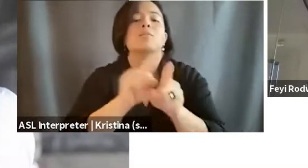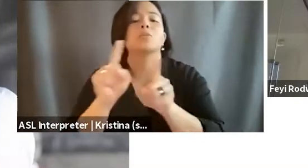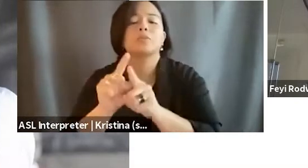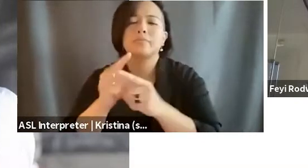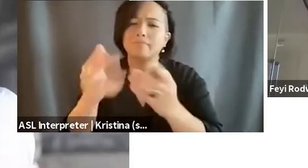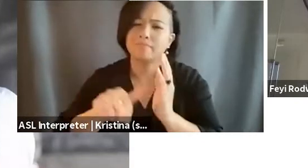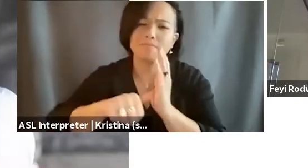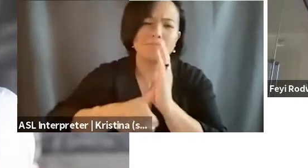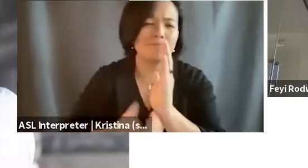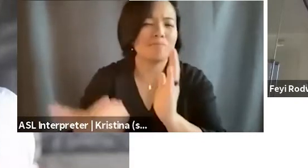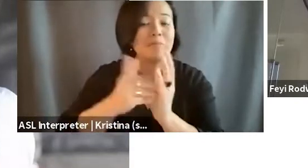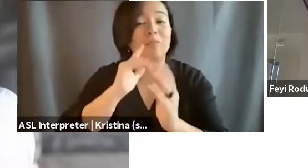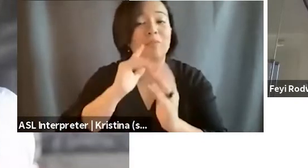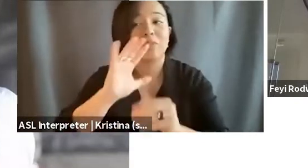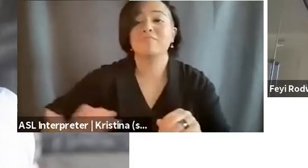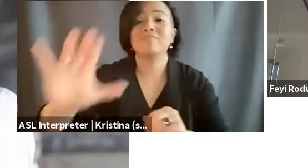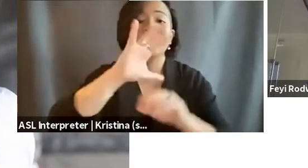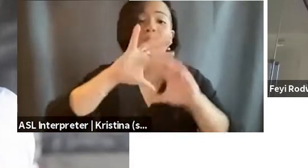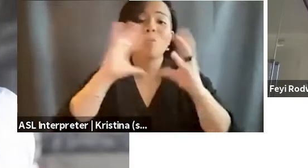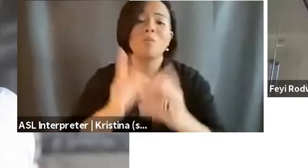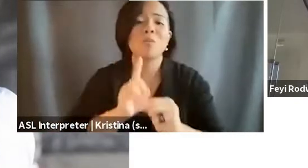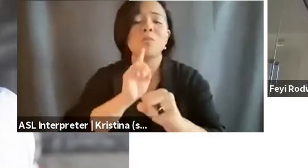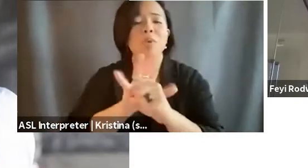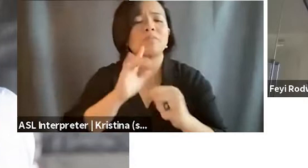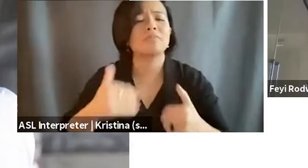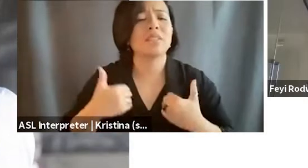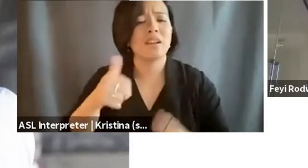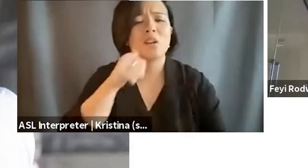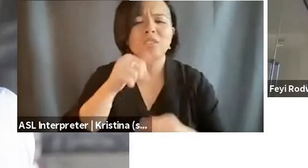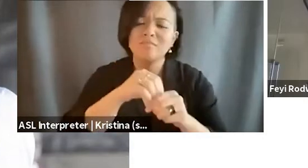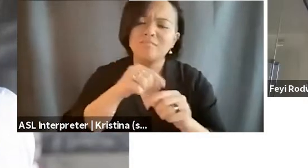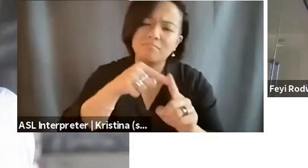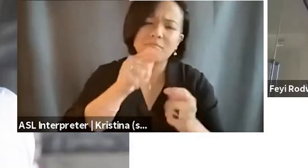as well as reinforce, those global commitments to adolescent girls in particular.